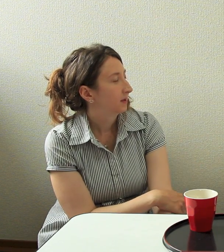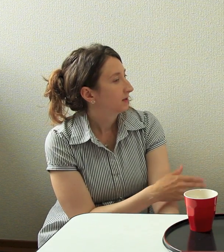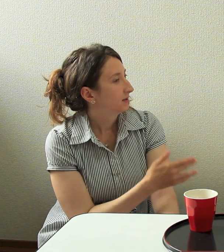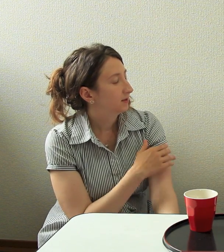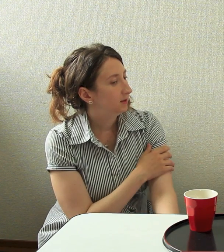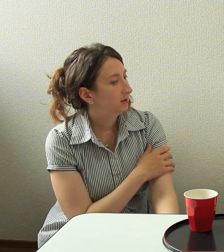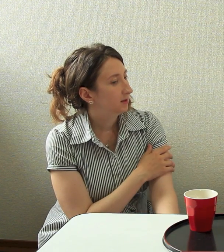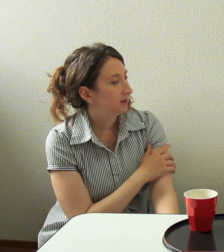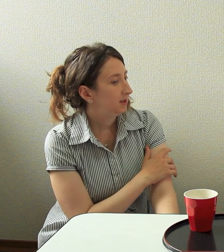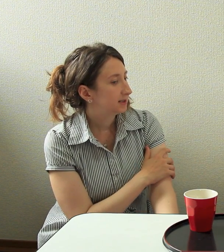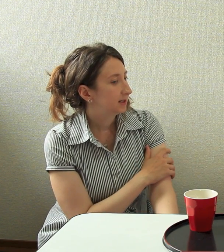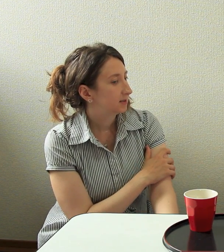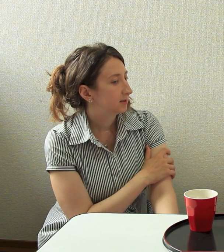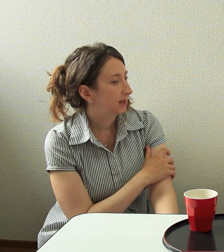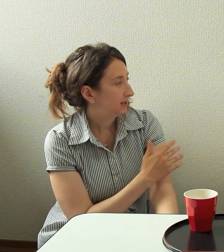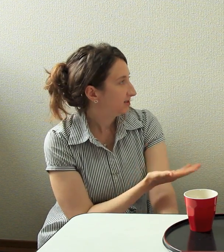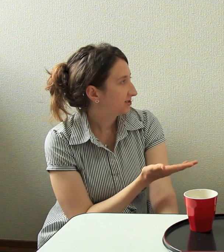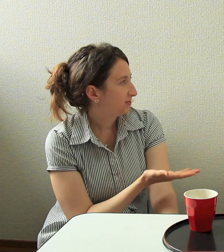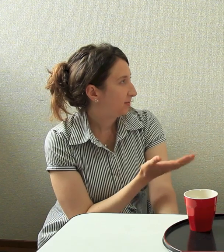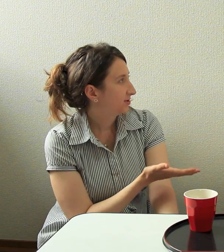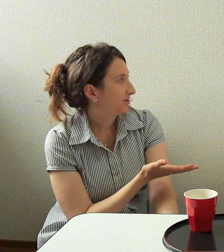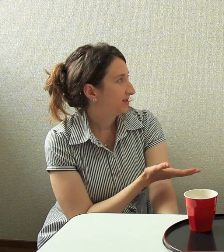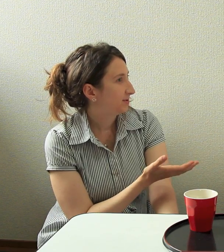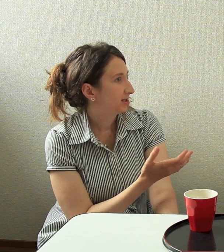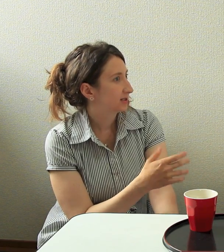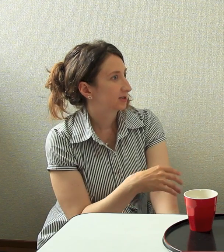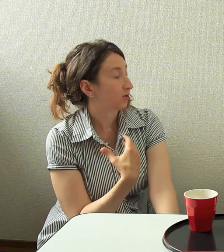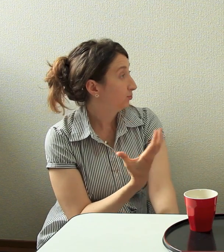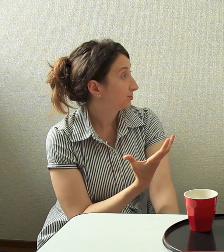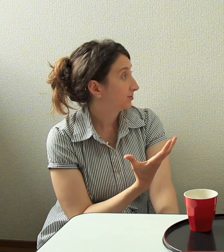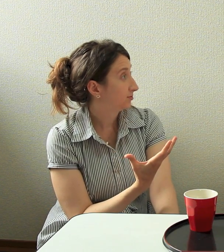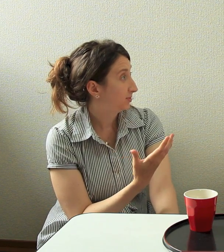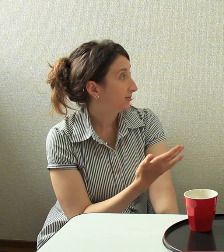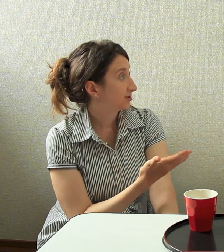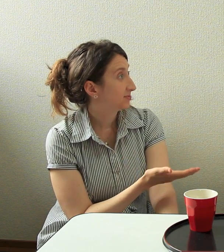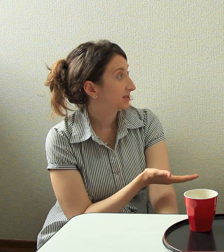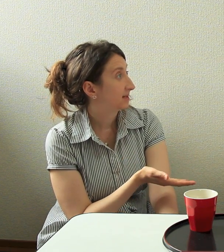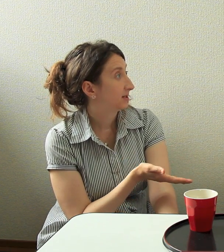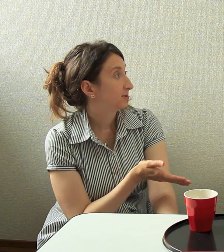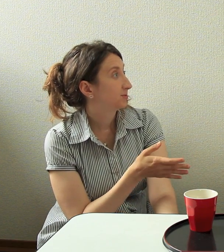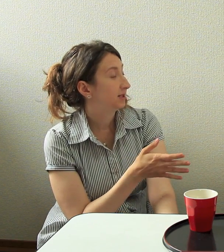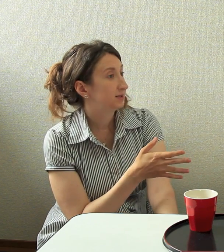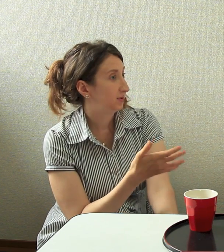The thing is that I think it's a popular right now, it's cool to be able to speak Sign Language.